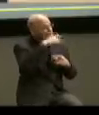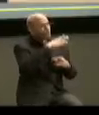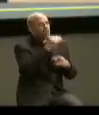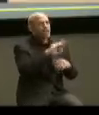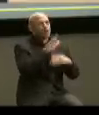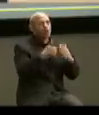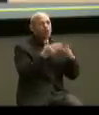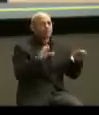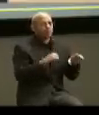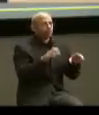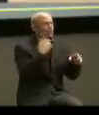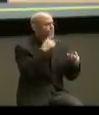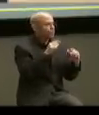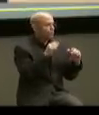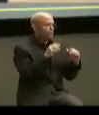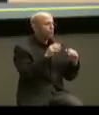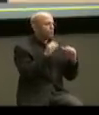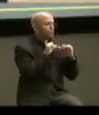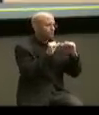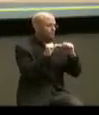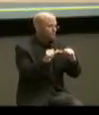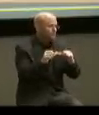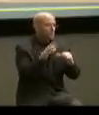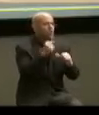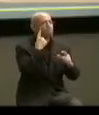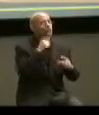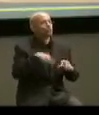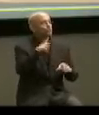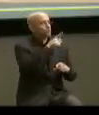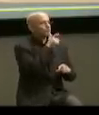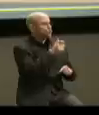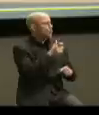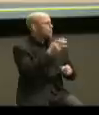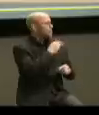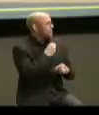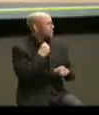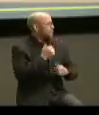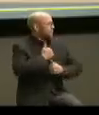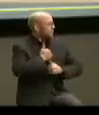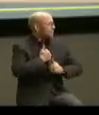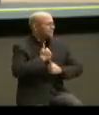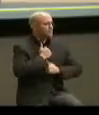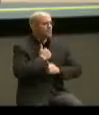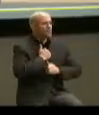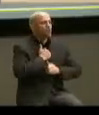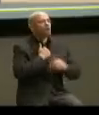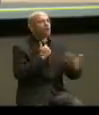OF SUSTAINABILITY. TO THOSE OF WHO ARE MEMBERS OF THE MILITARY, OF THE ARMED